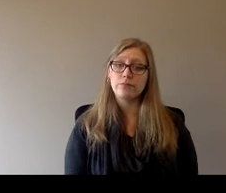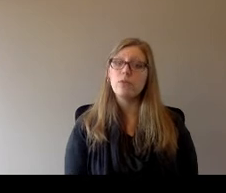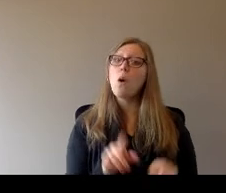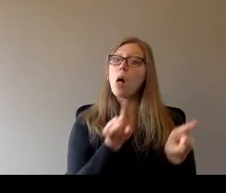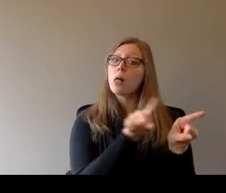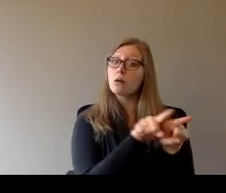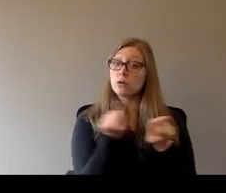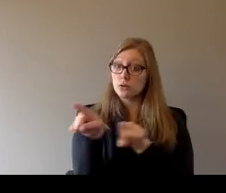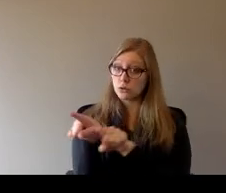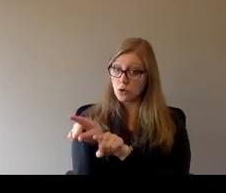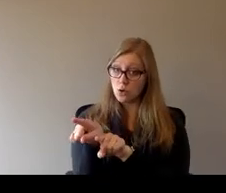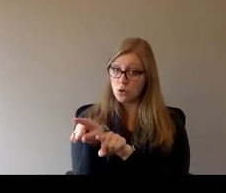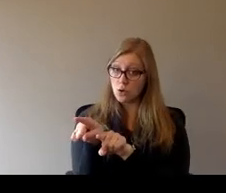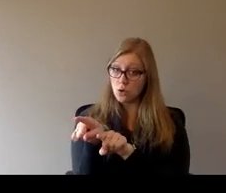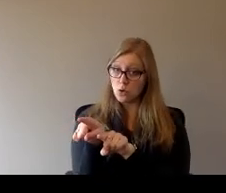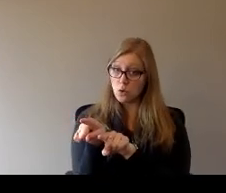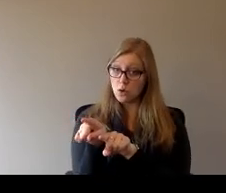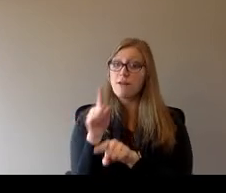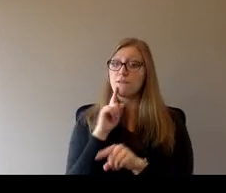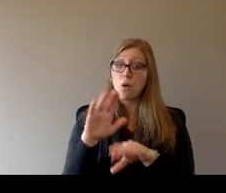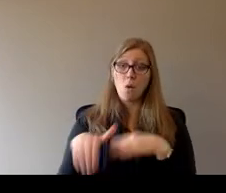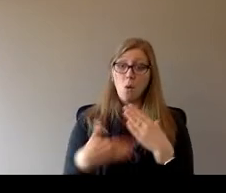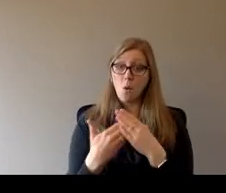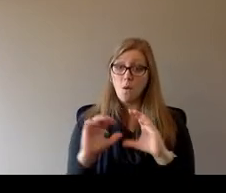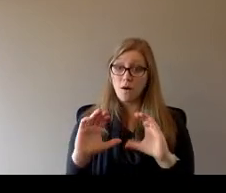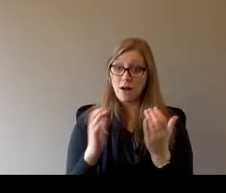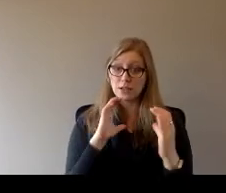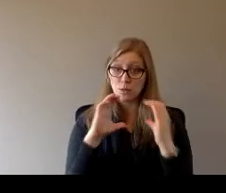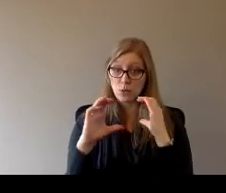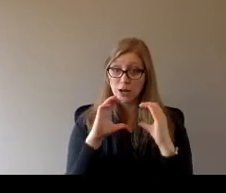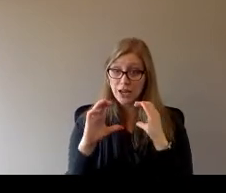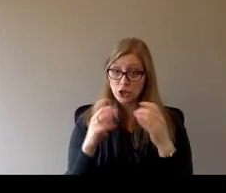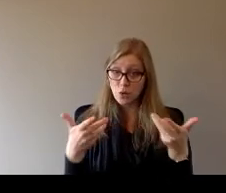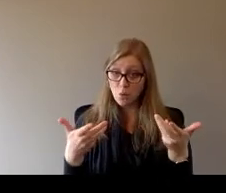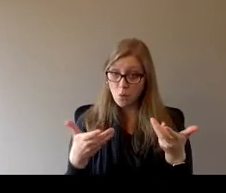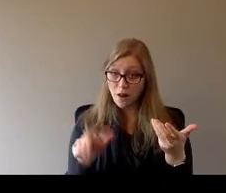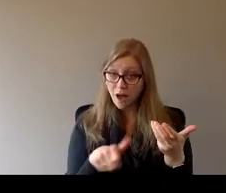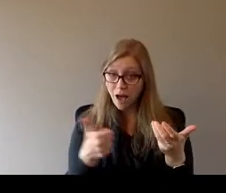what kind of falls under whole class communications, are my office hours.